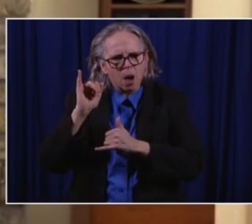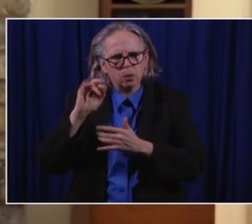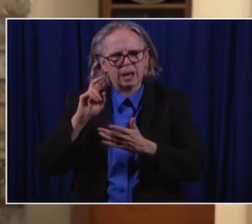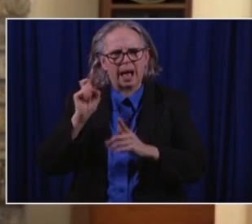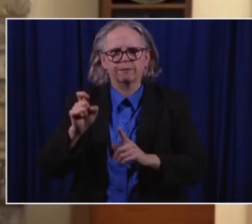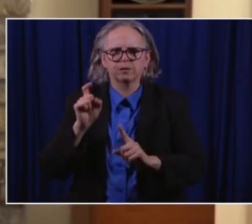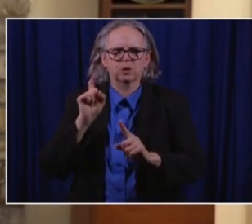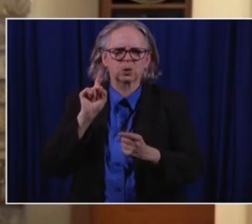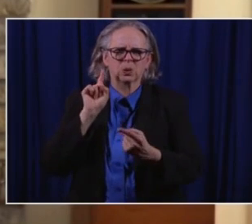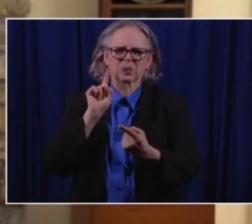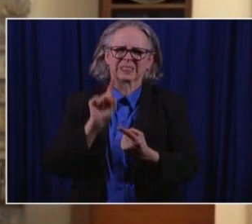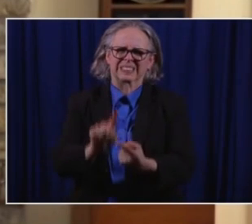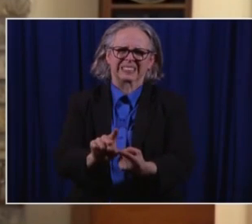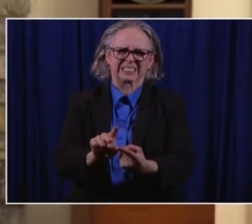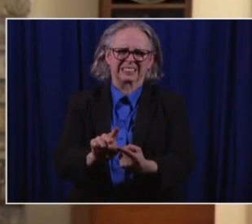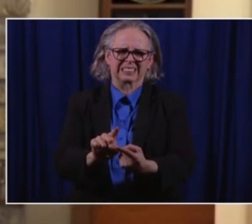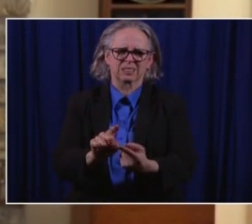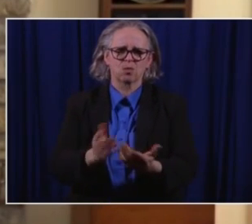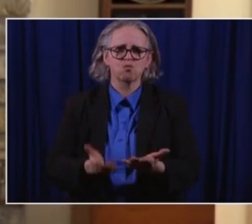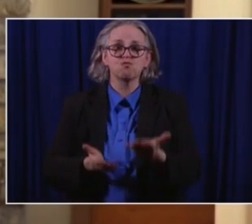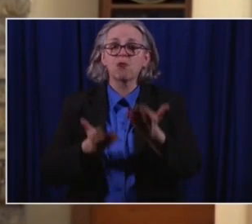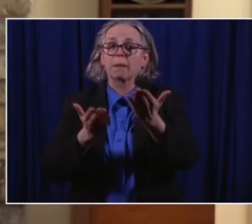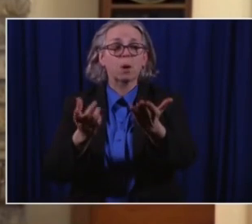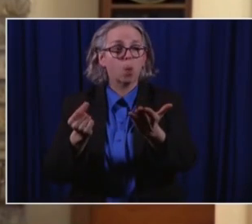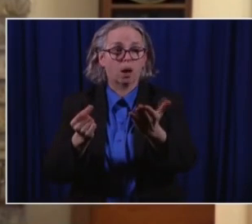can help to limit the spread of